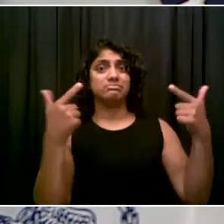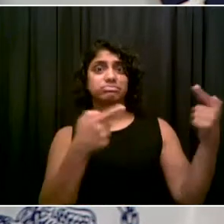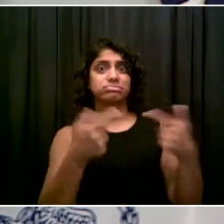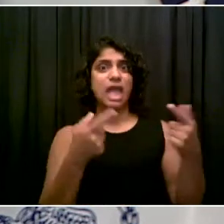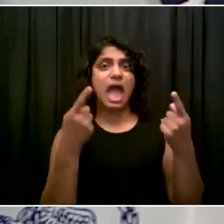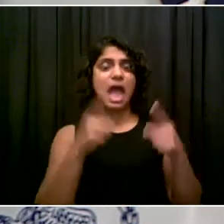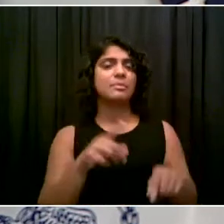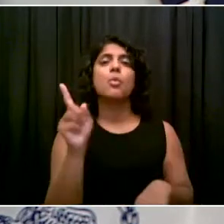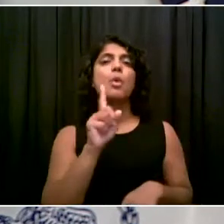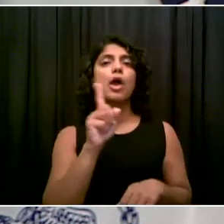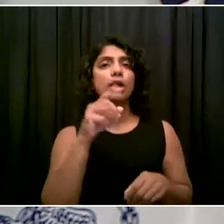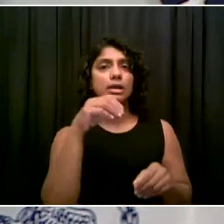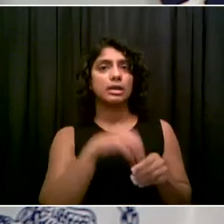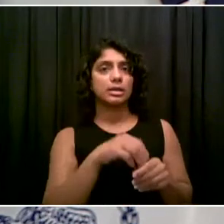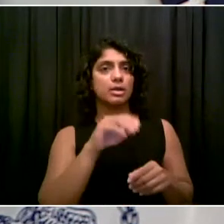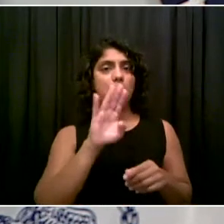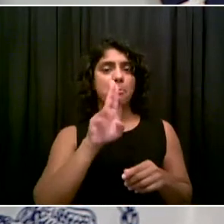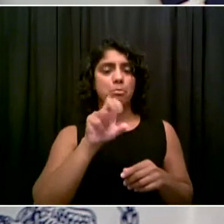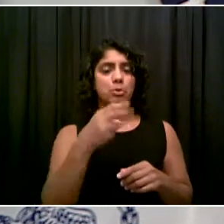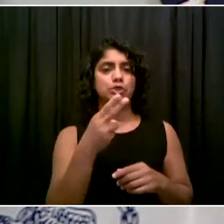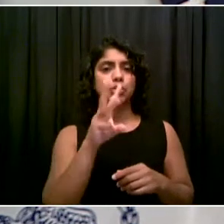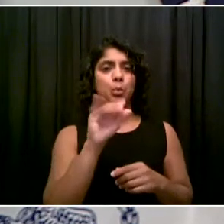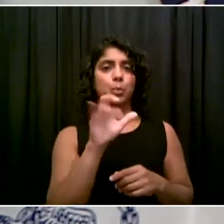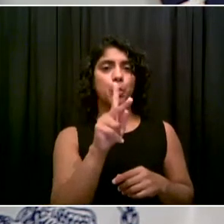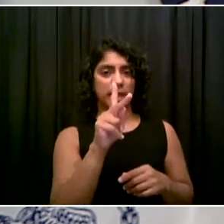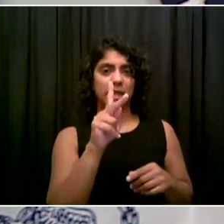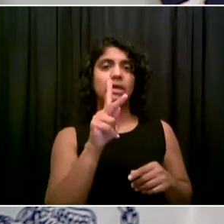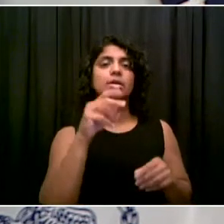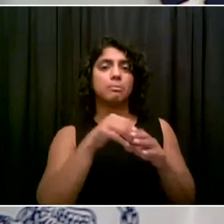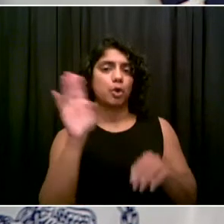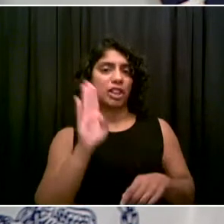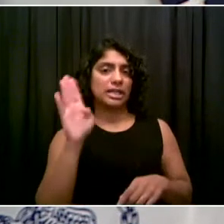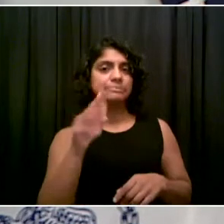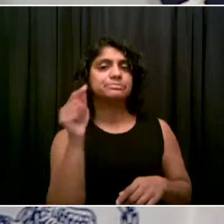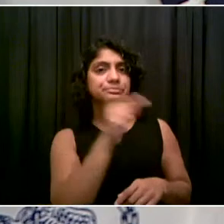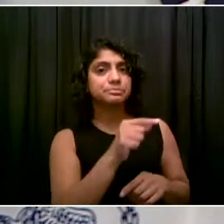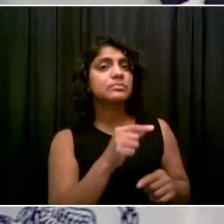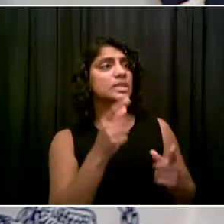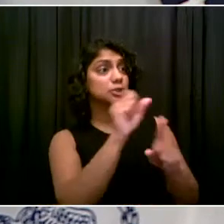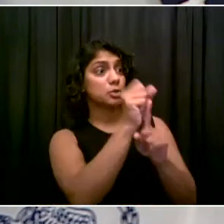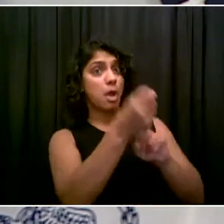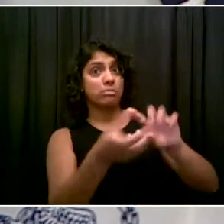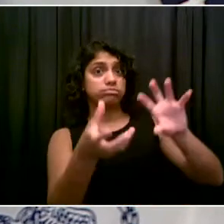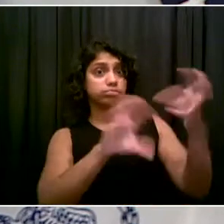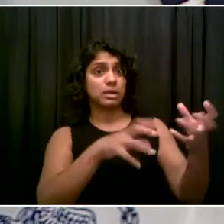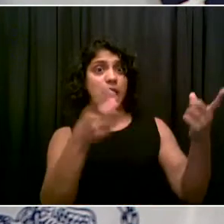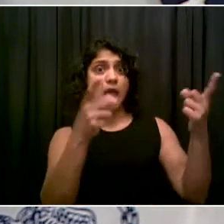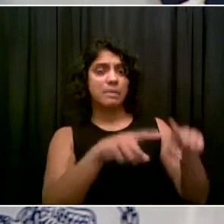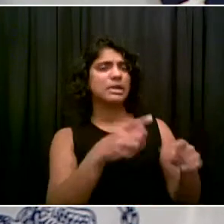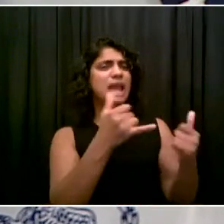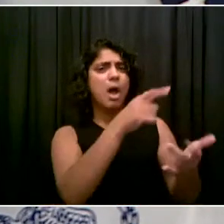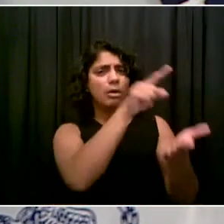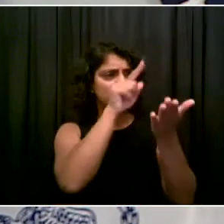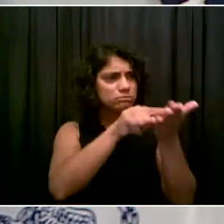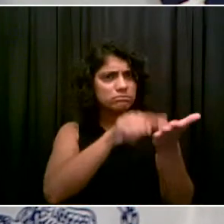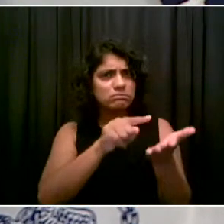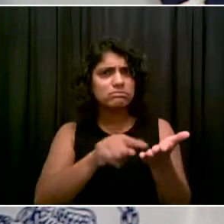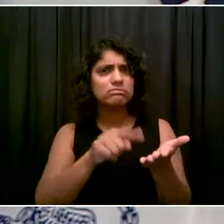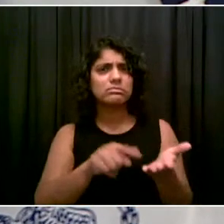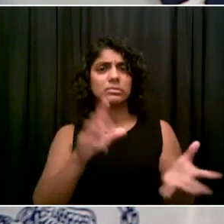OCCURRED ABOUT A MONTH GOA IN BUSHWICK THE HTING THAT JUMPED UP OUT AT